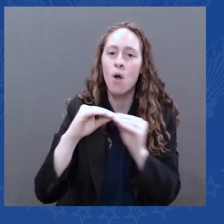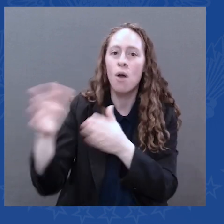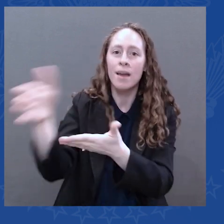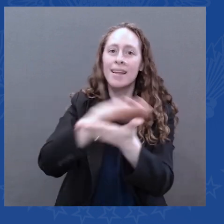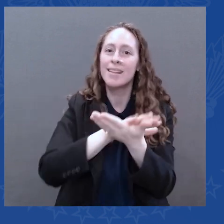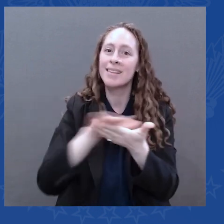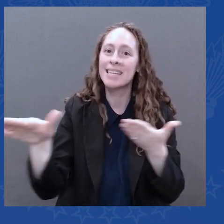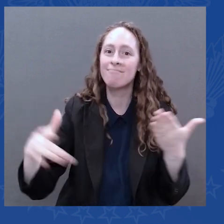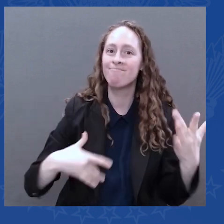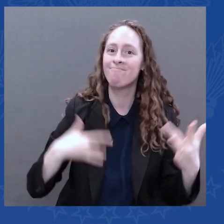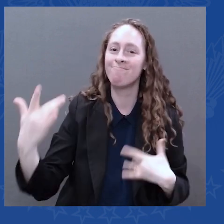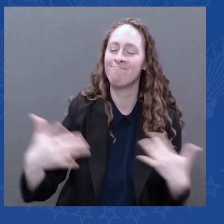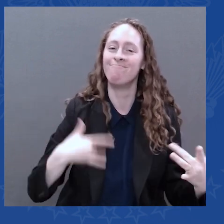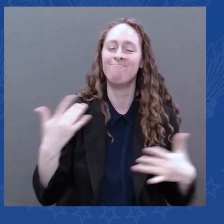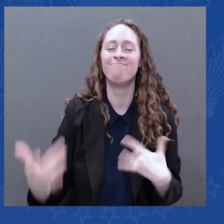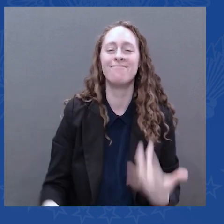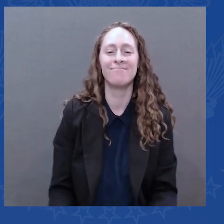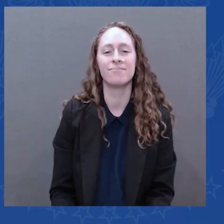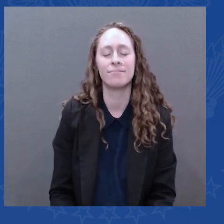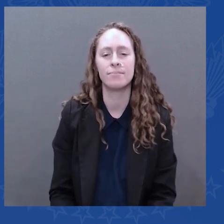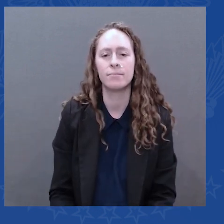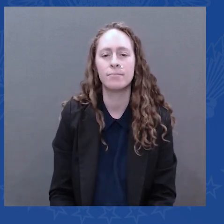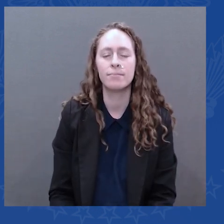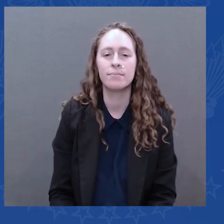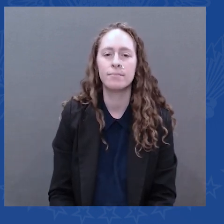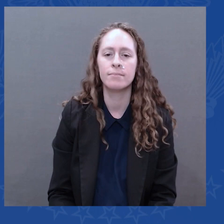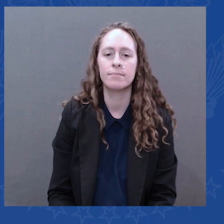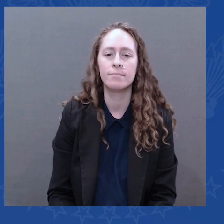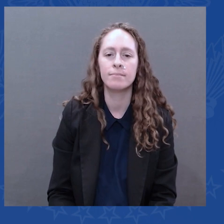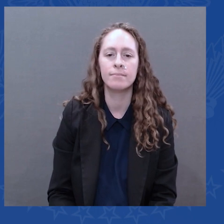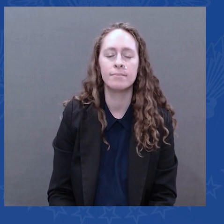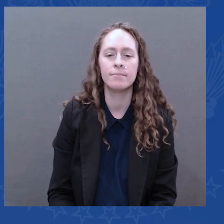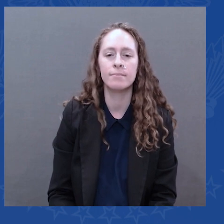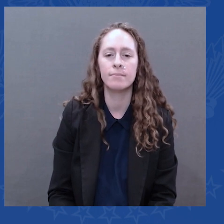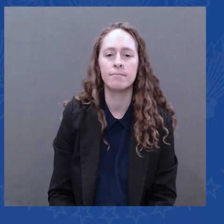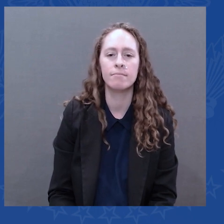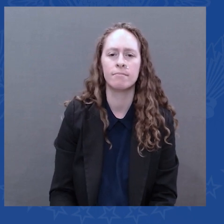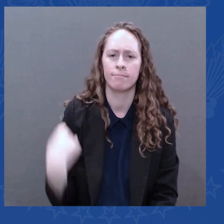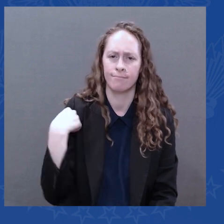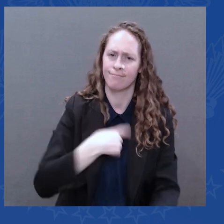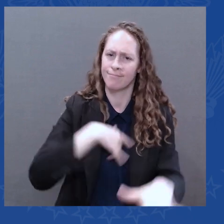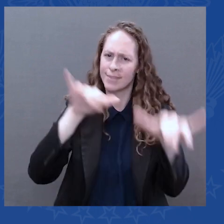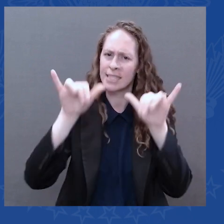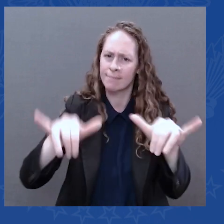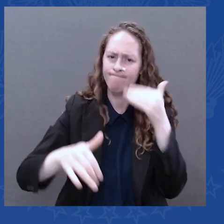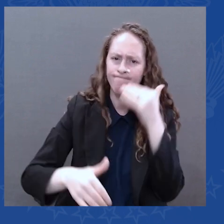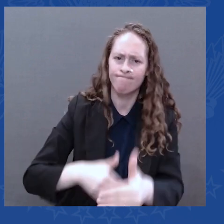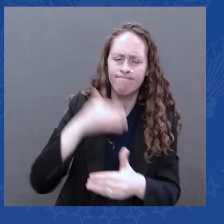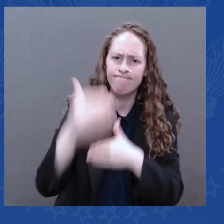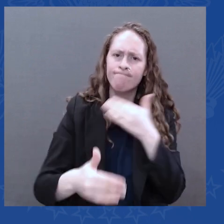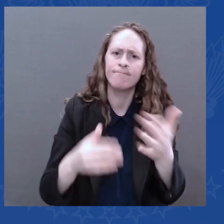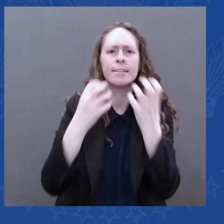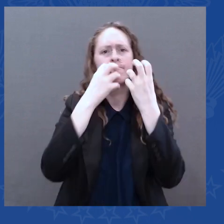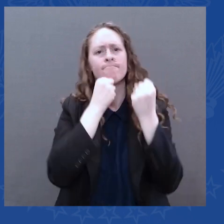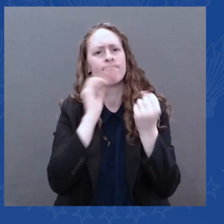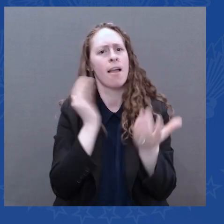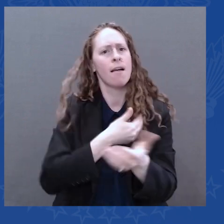our respective action on strengthening democracies, the rule of law, the freedom of media in the world.